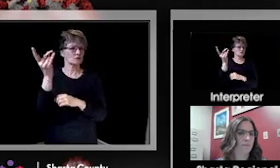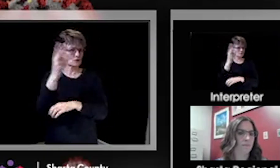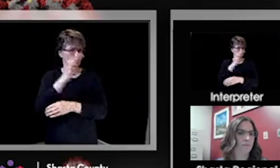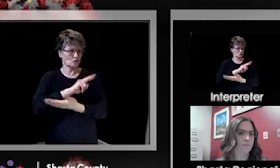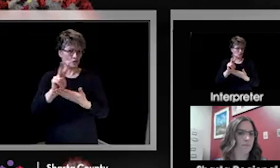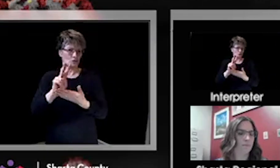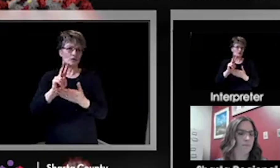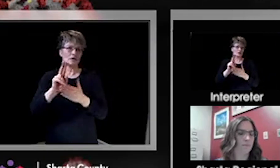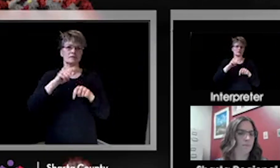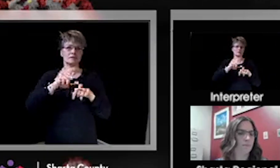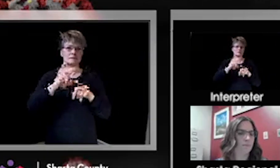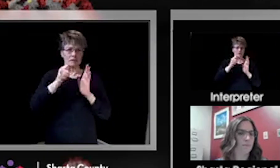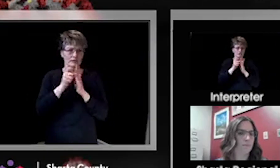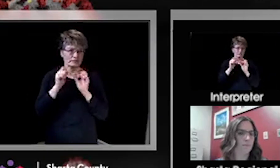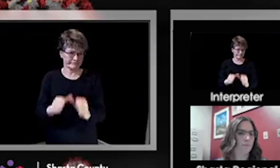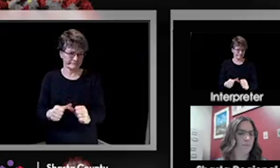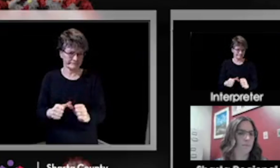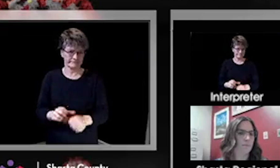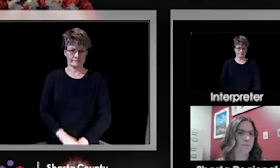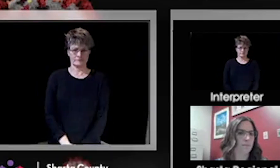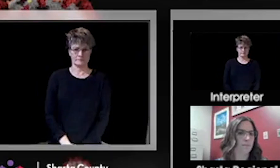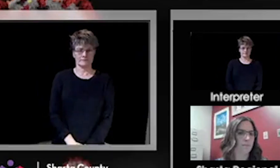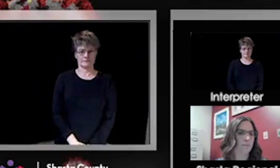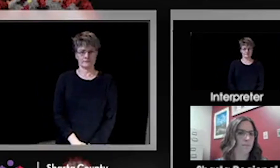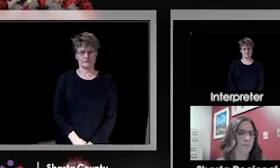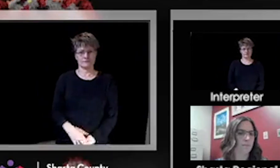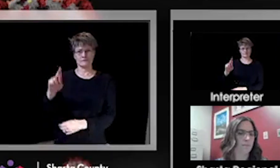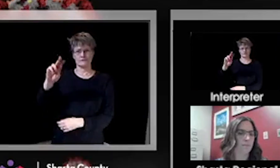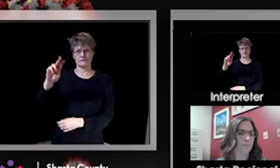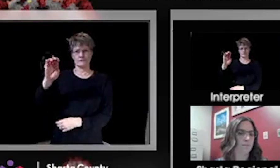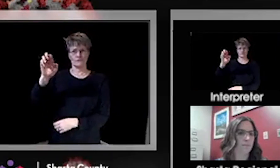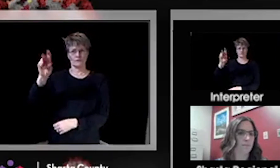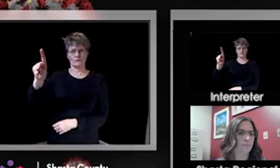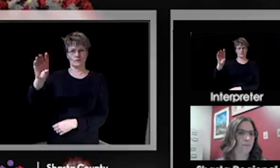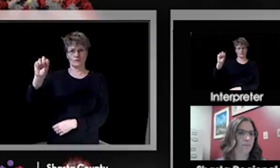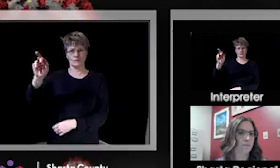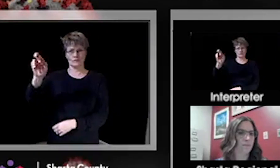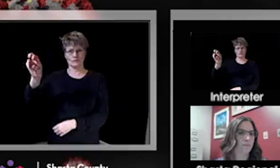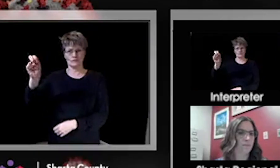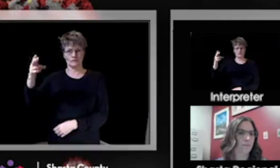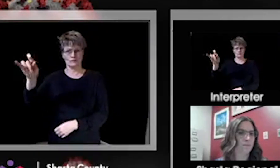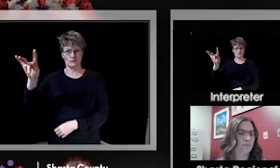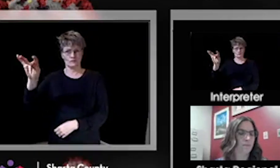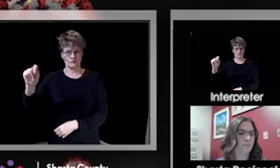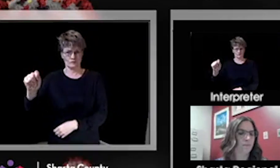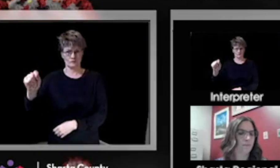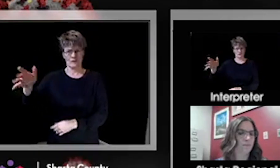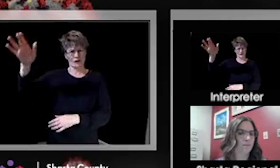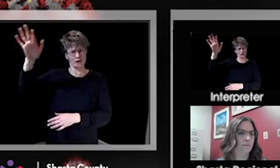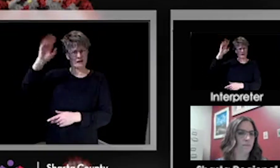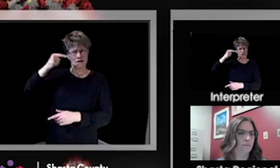A while back you stated that that church on Airport Road was at higher risk because of